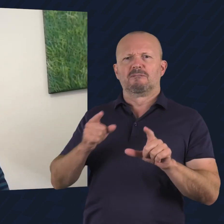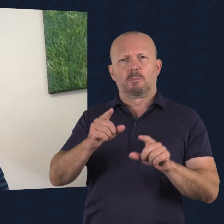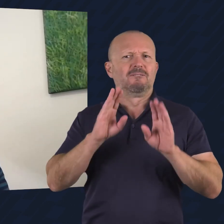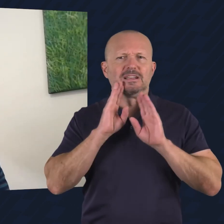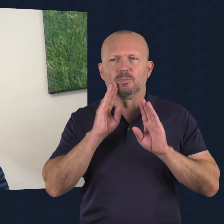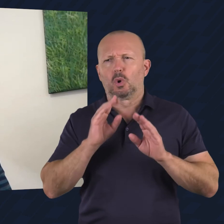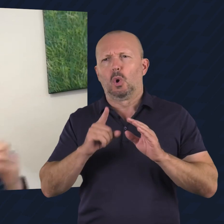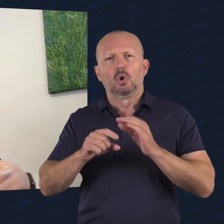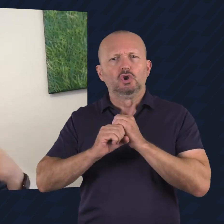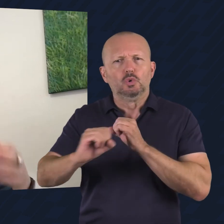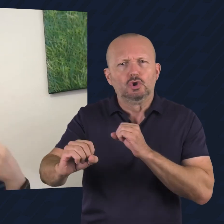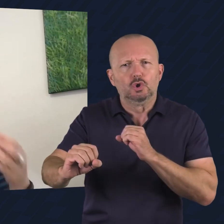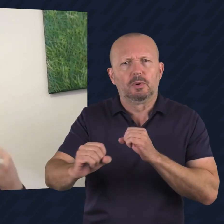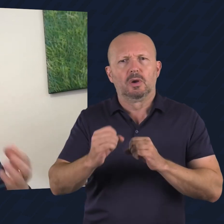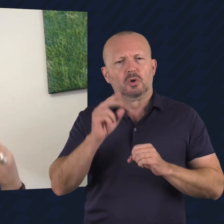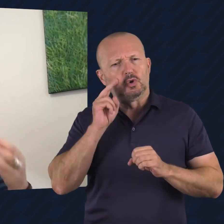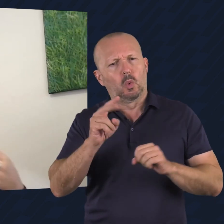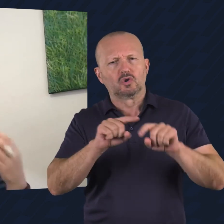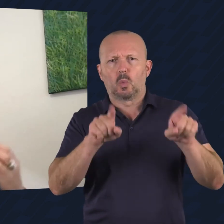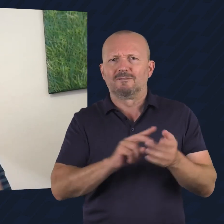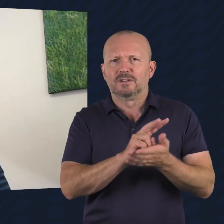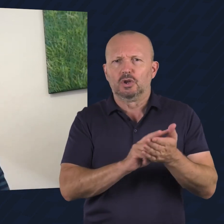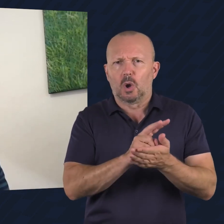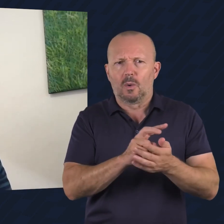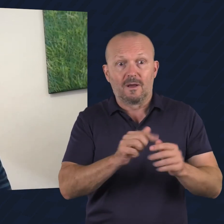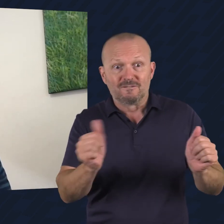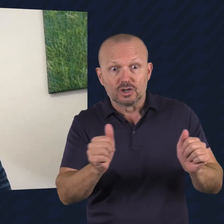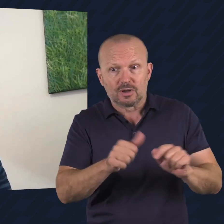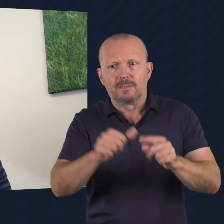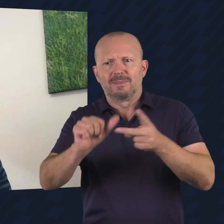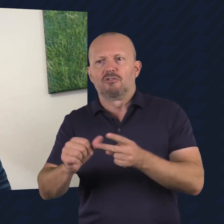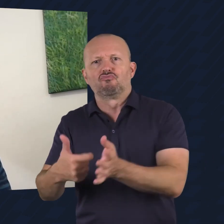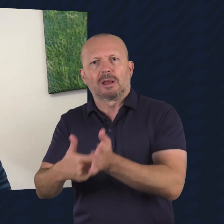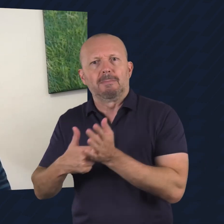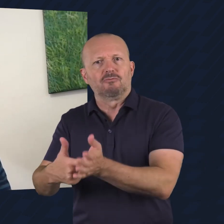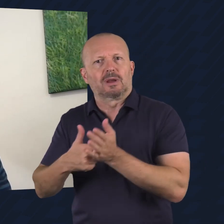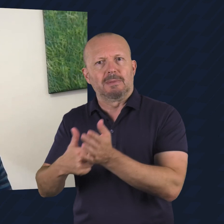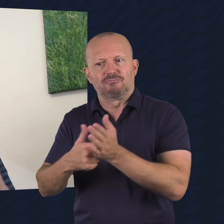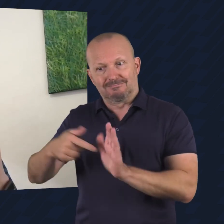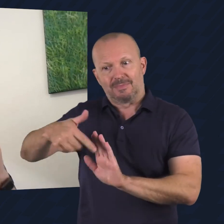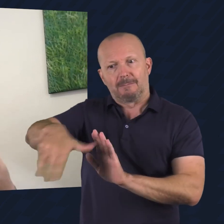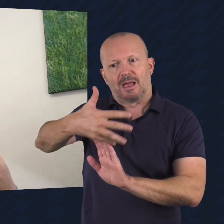The idea that you can look at the patterns of people's behaviour and make recommendations and they can be really valuable.